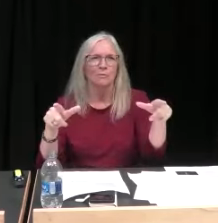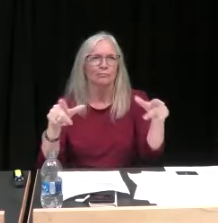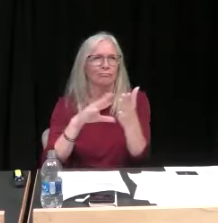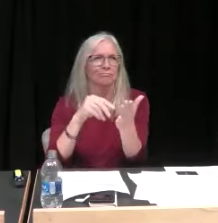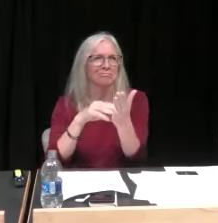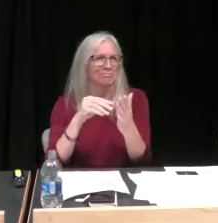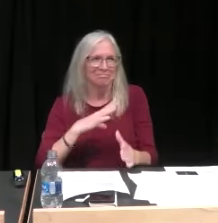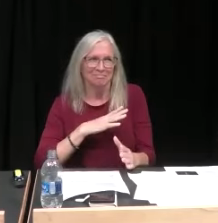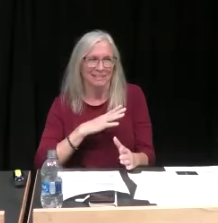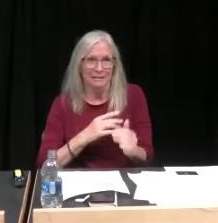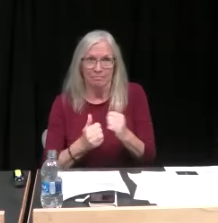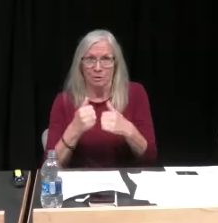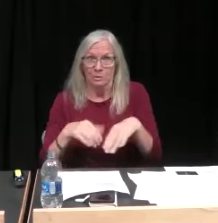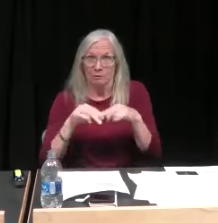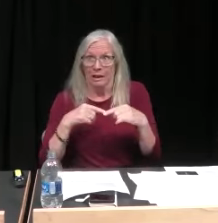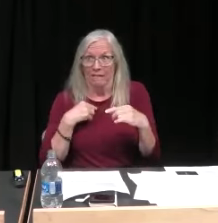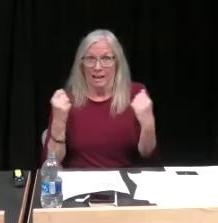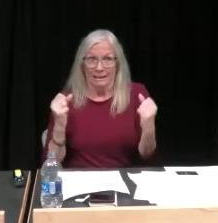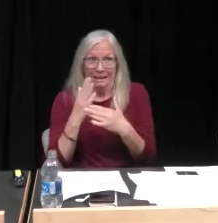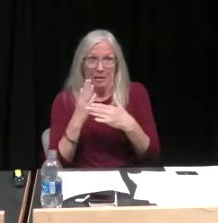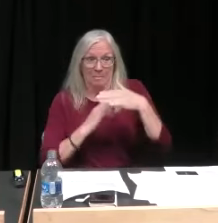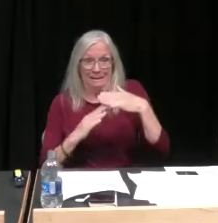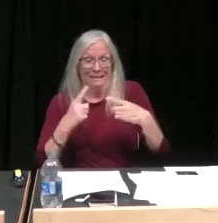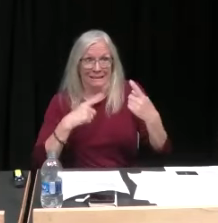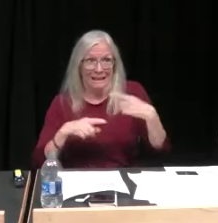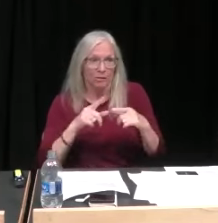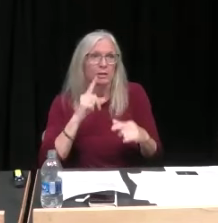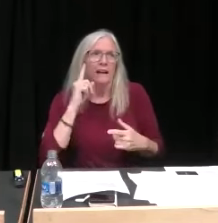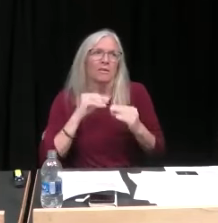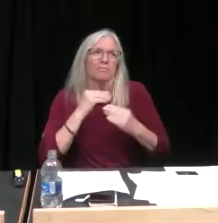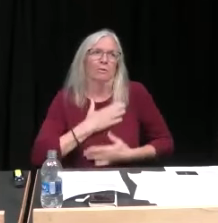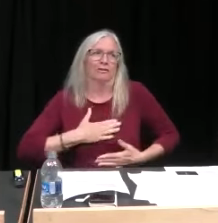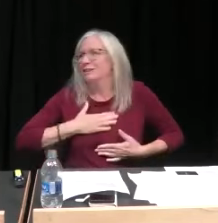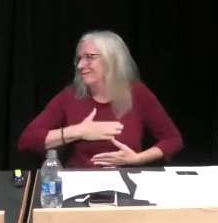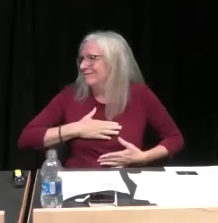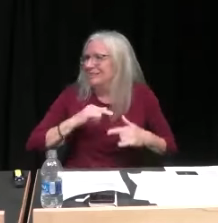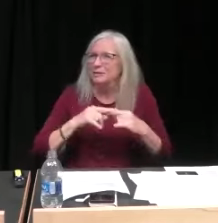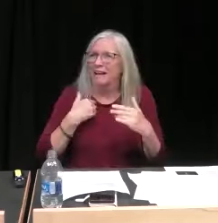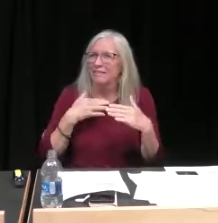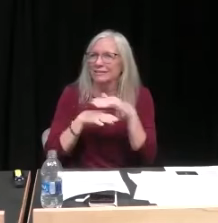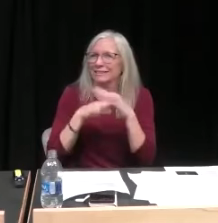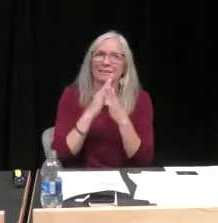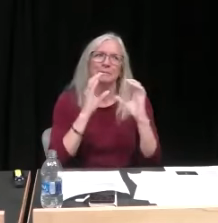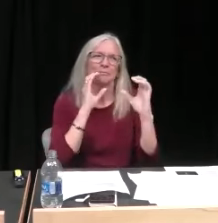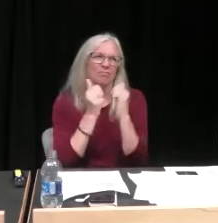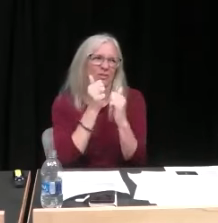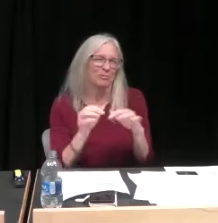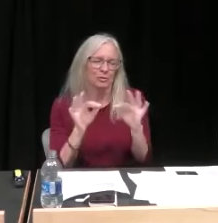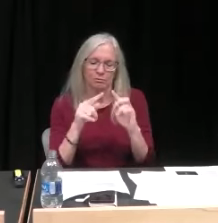opportunities for us to practice like I think uh learning sign language is goes such a long way